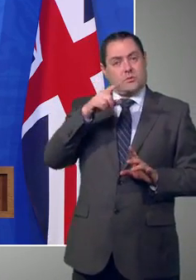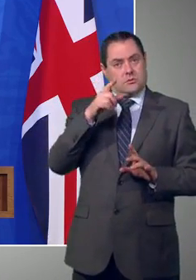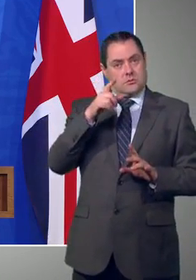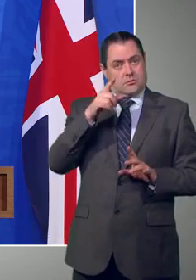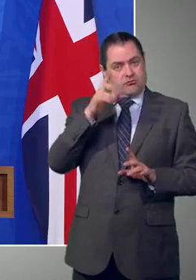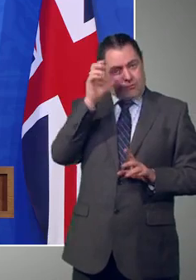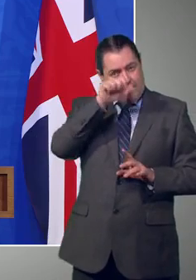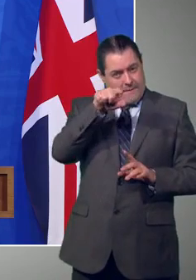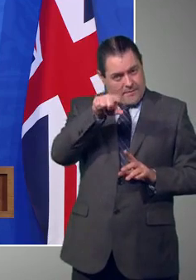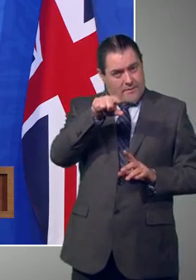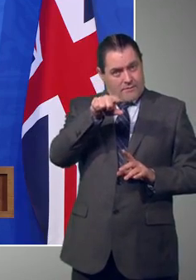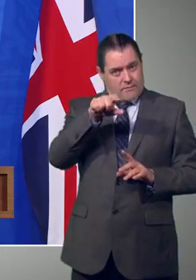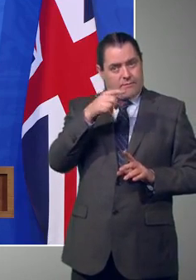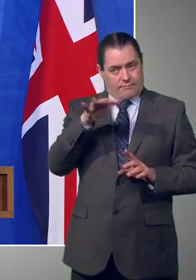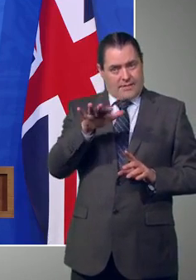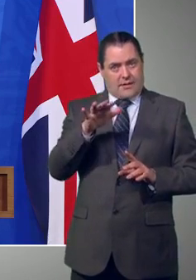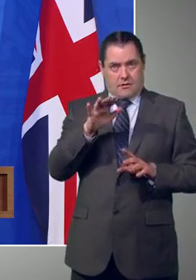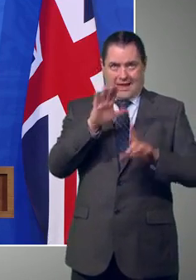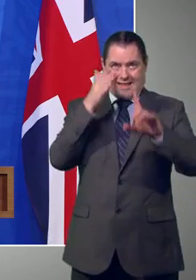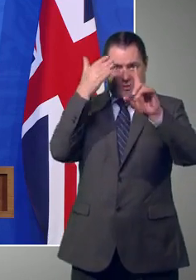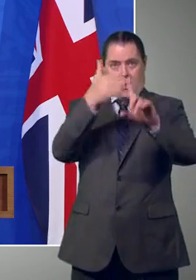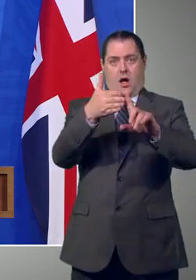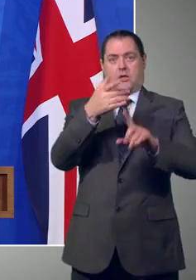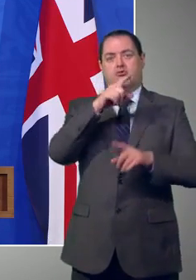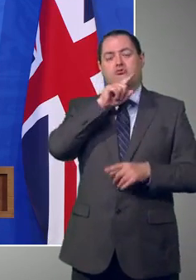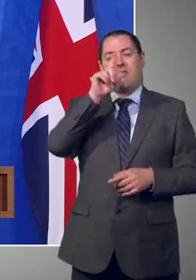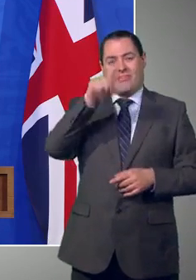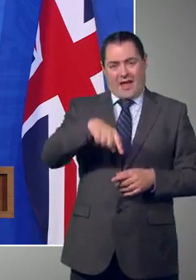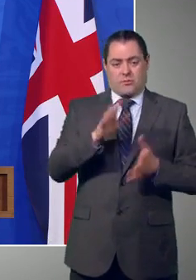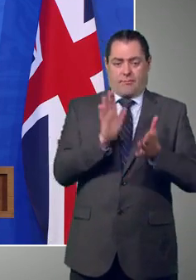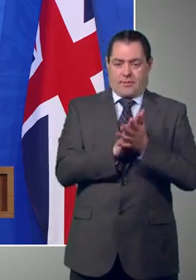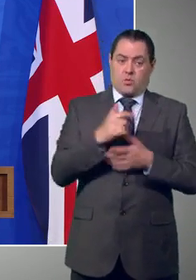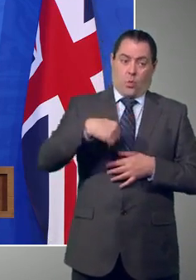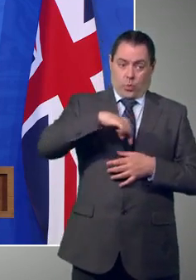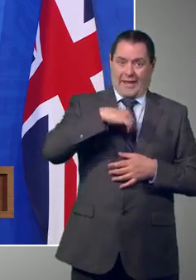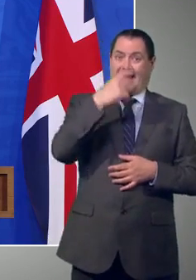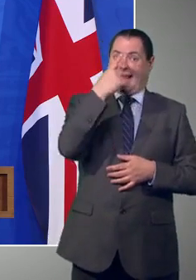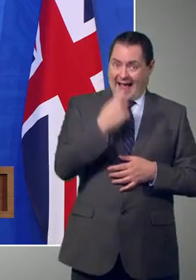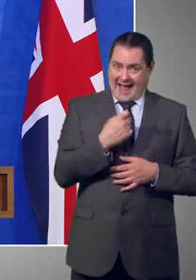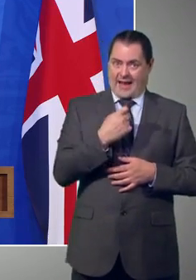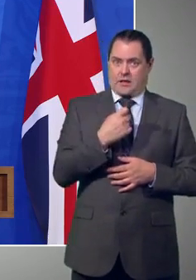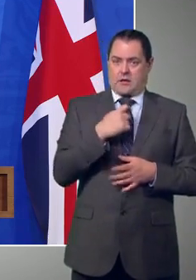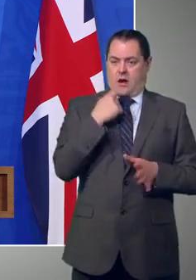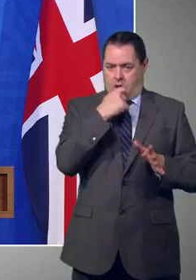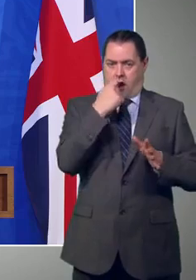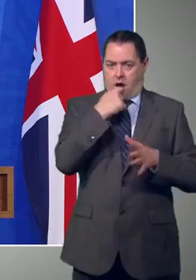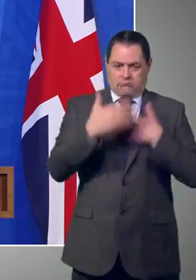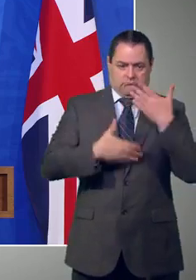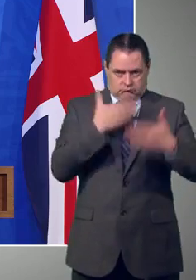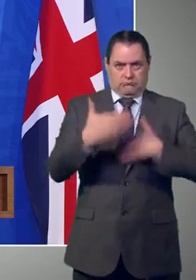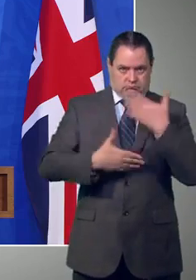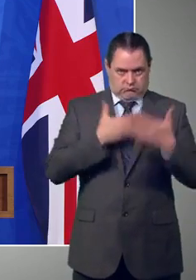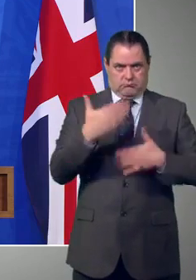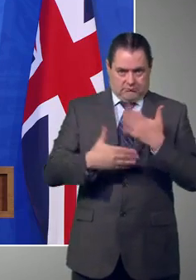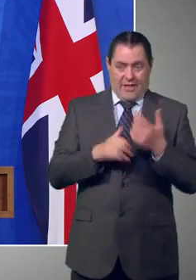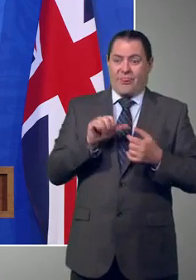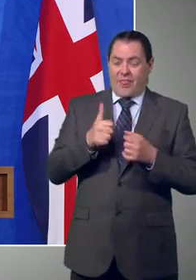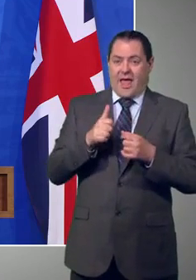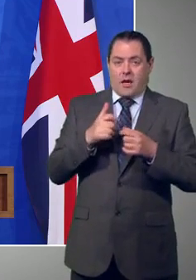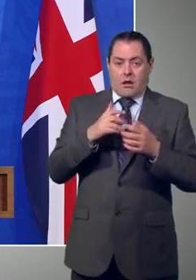it was very effective in doing so and then we were able to introduce the policy of testing